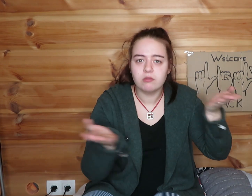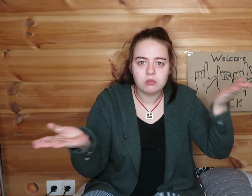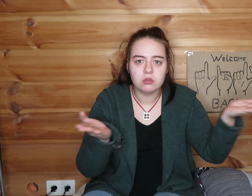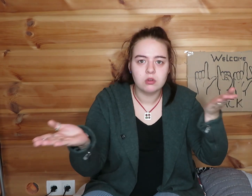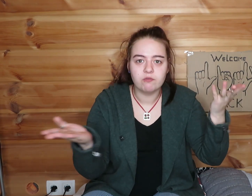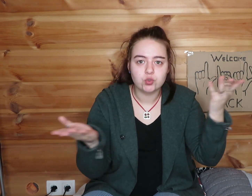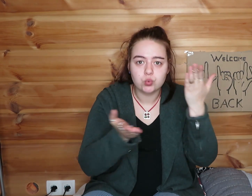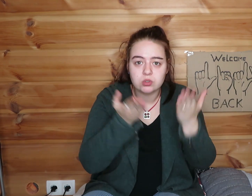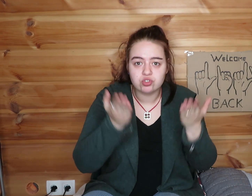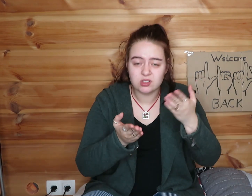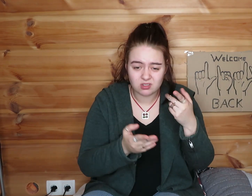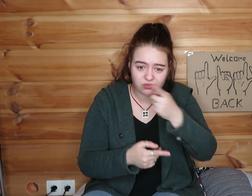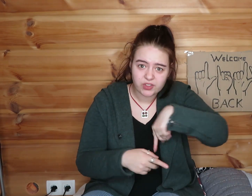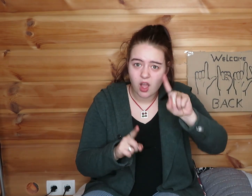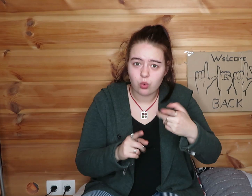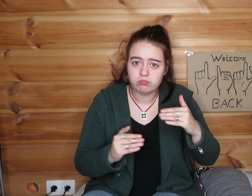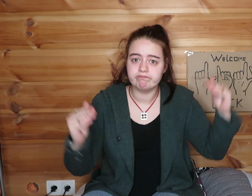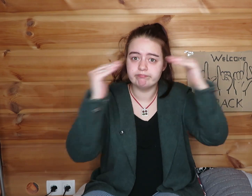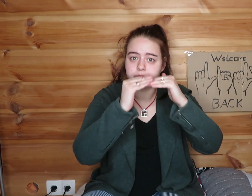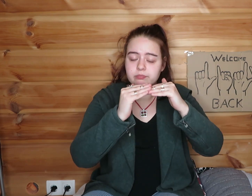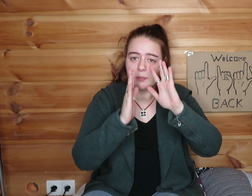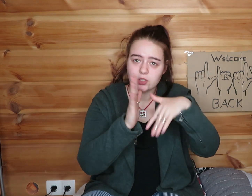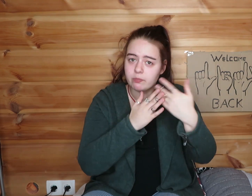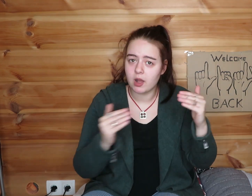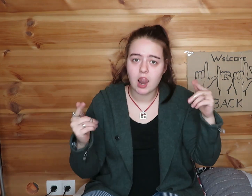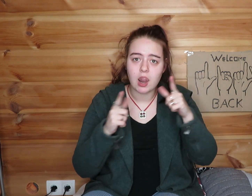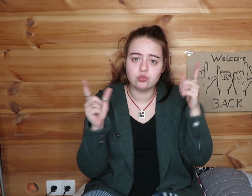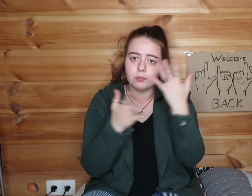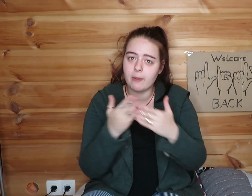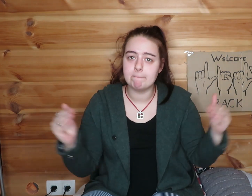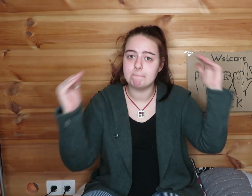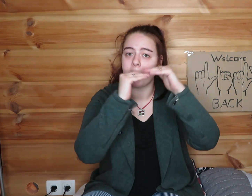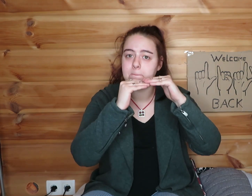What is the difference? Both languages are equal.